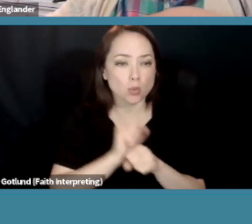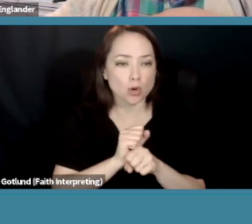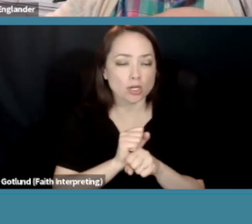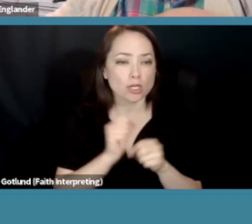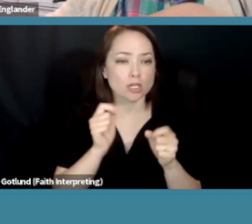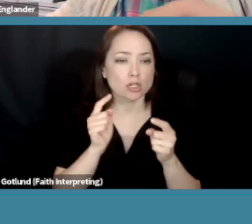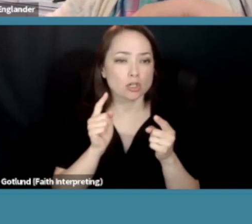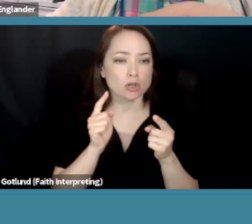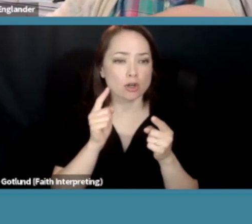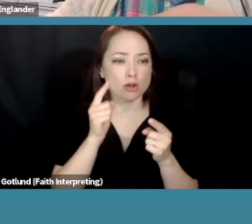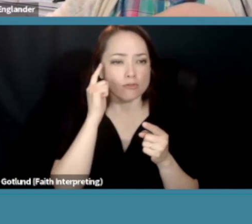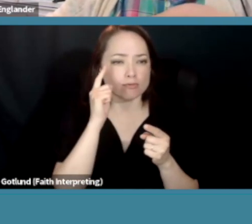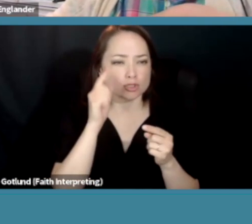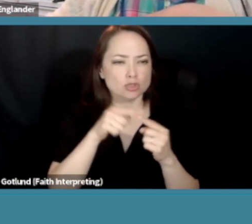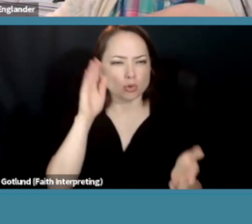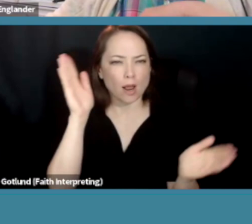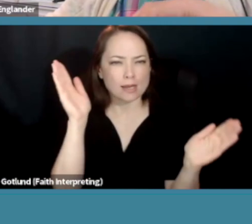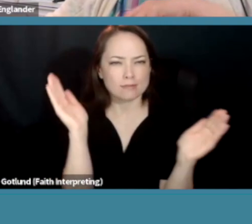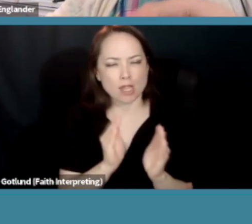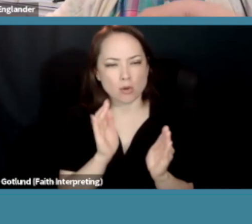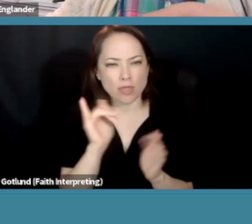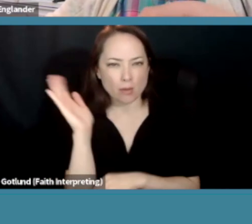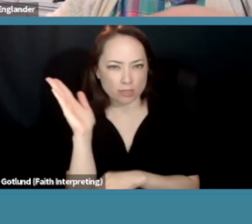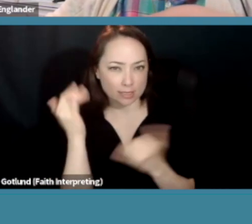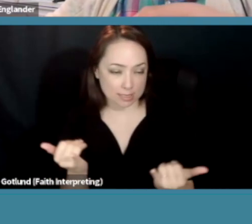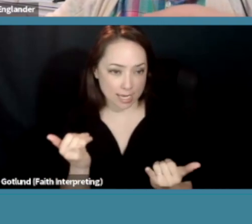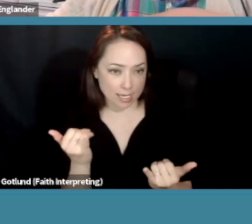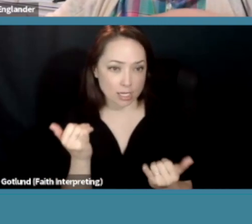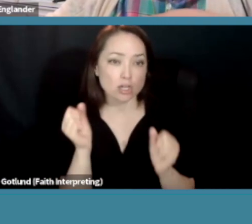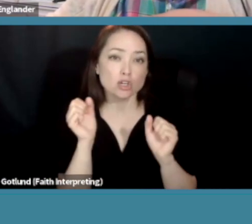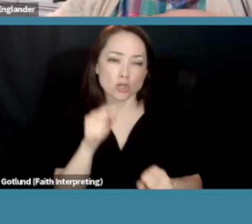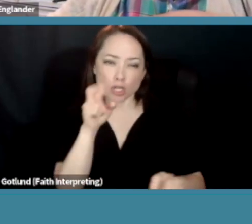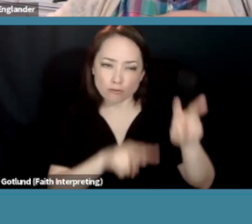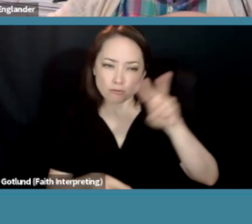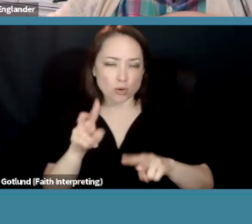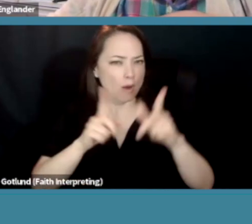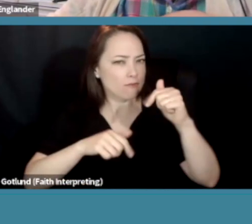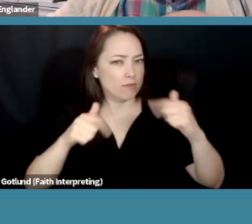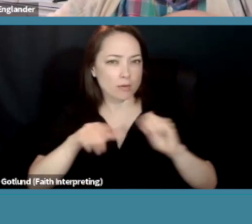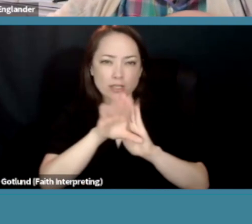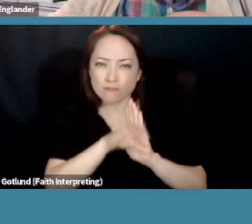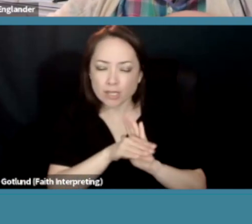that you've seen today. With that being said, you can view various videos, blog posts, and PDFs